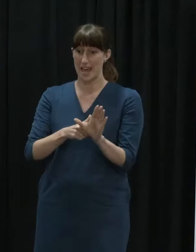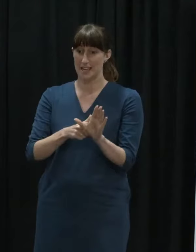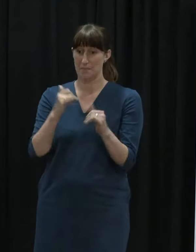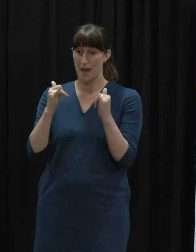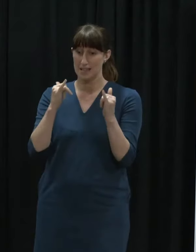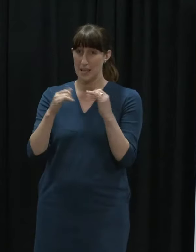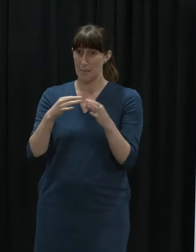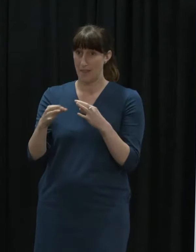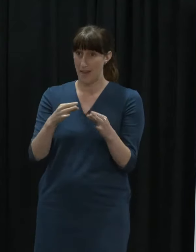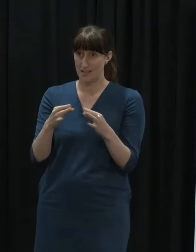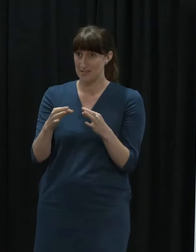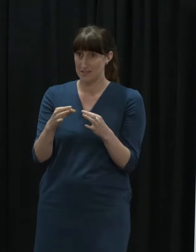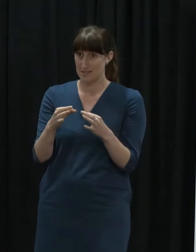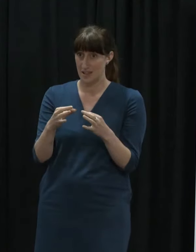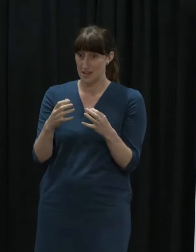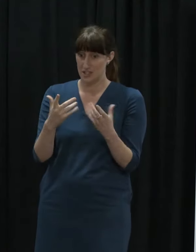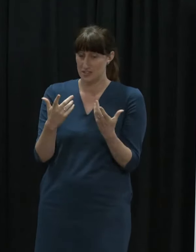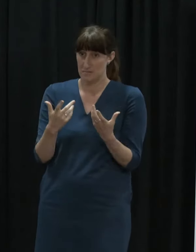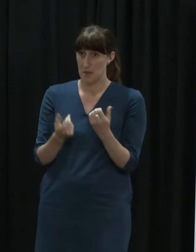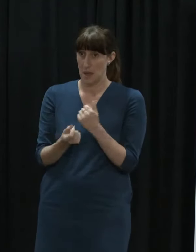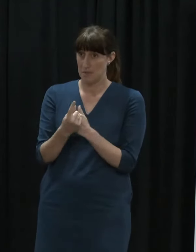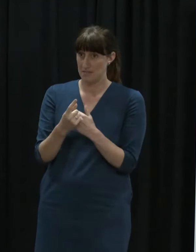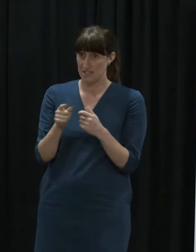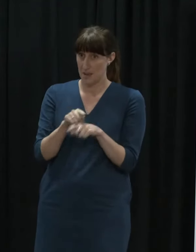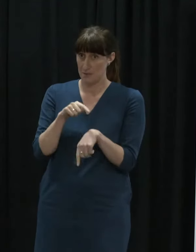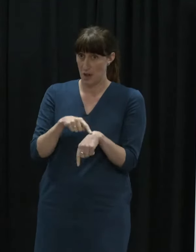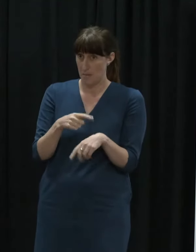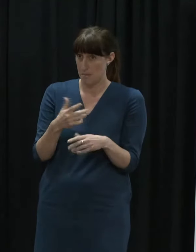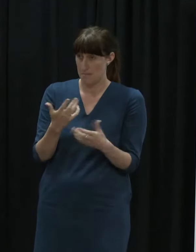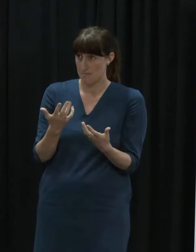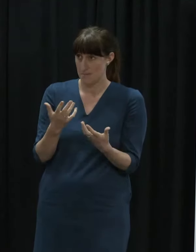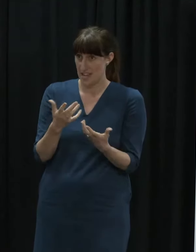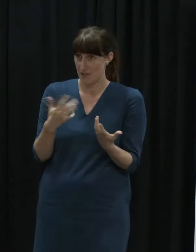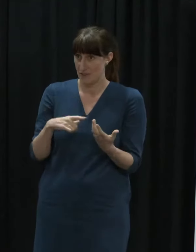Can people potentially plan uses?